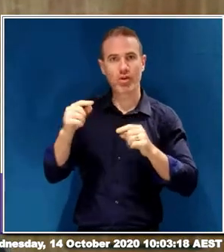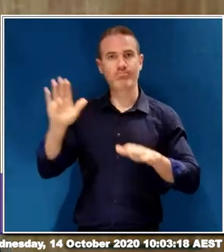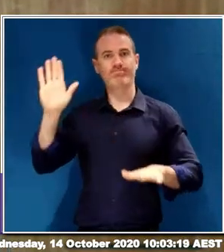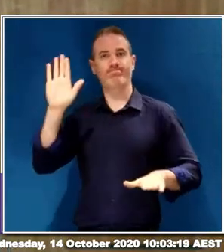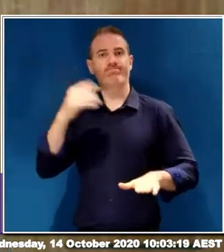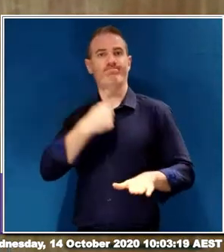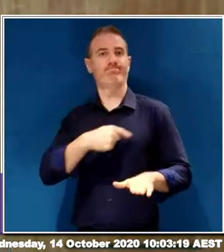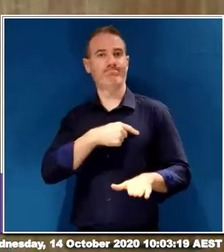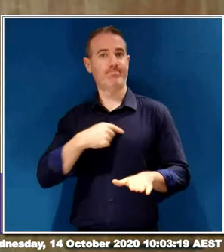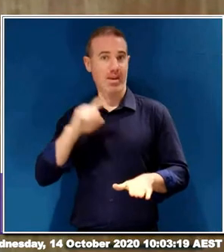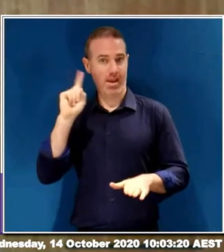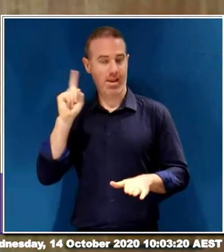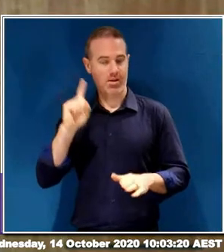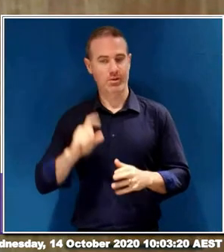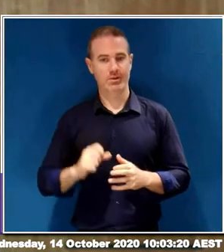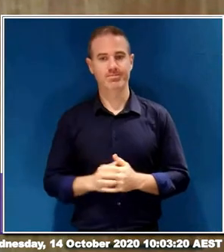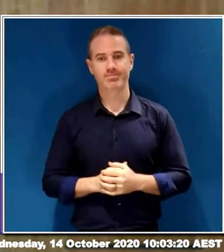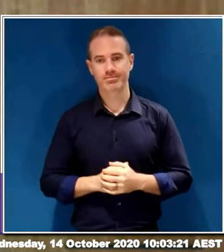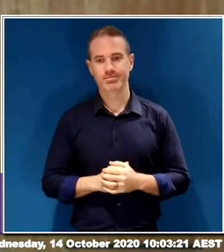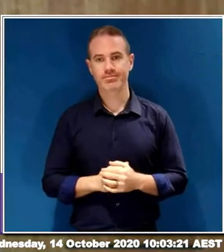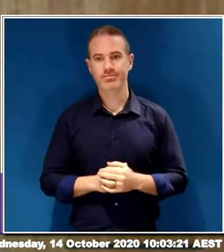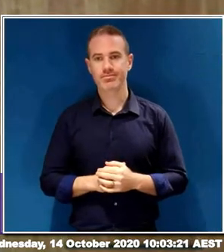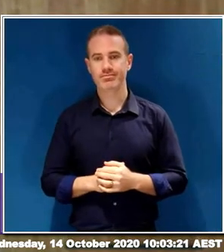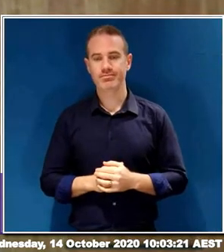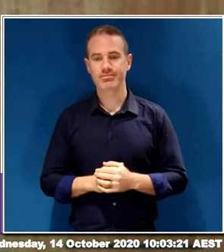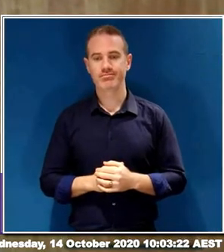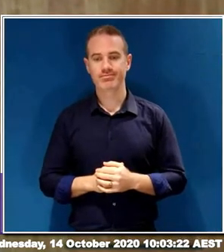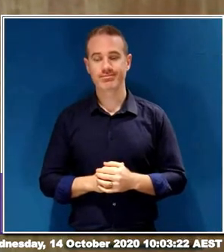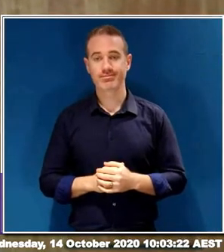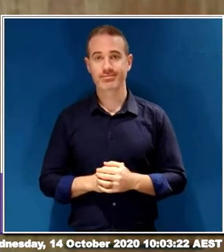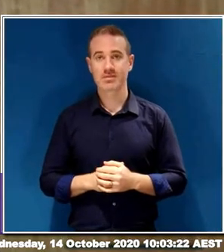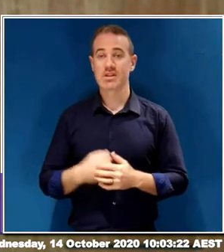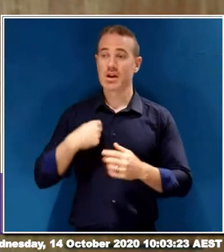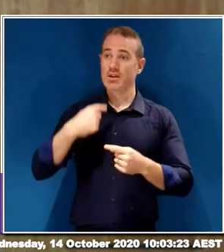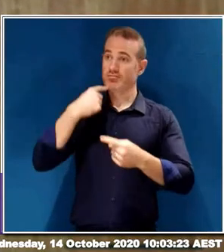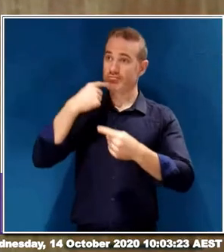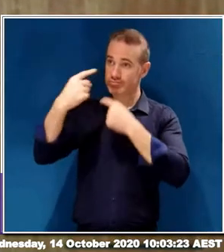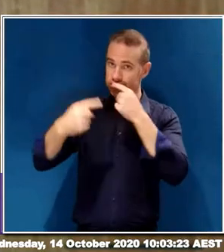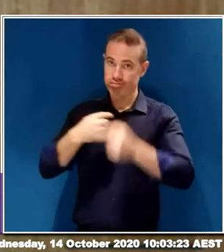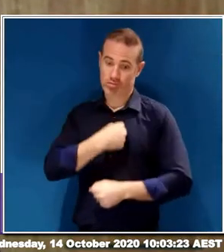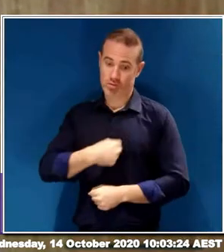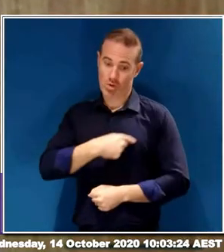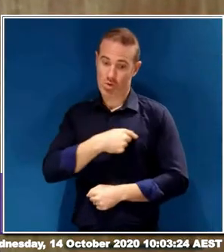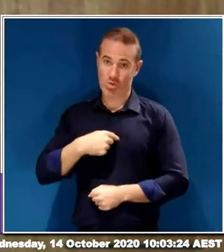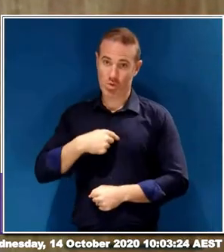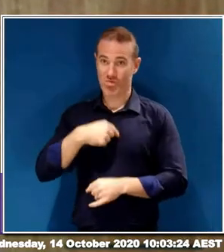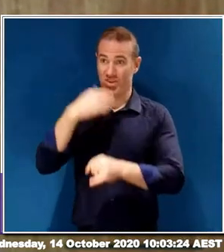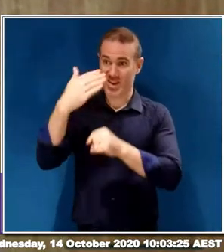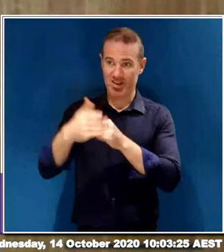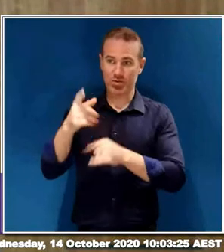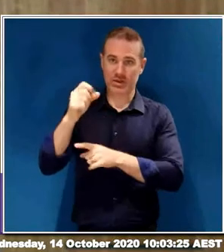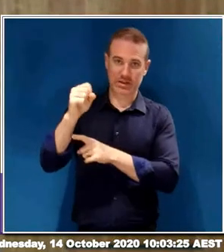I will read you the oath At the end, please say "Yes" or "I do". Do you swear by Almighty God